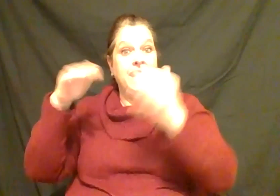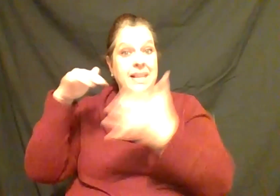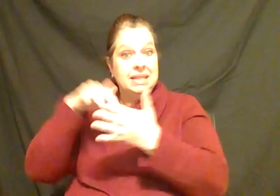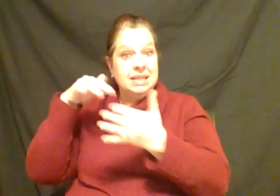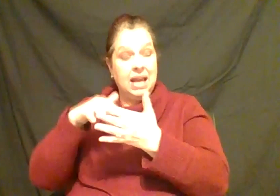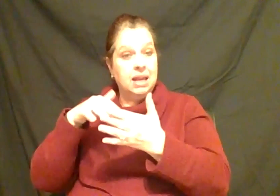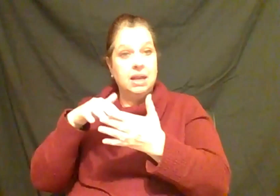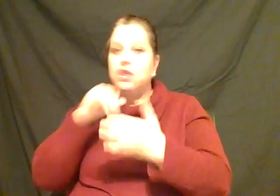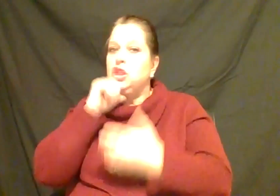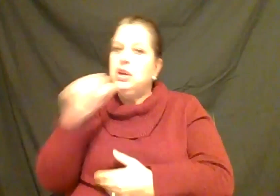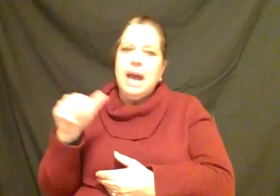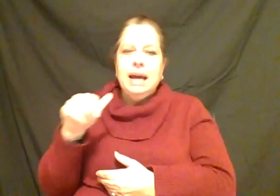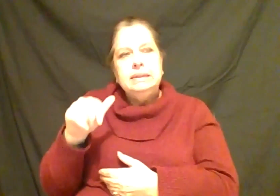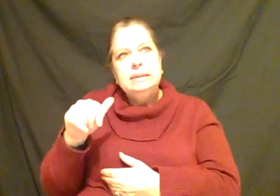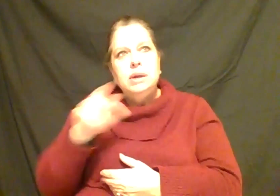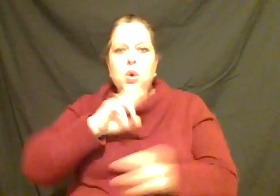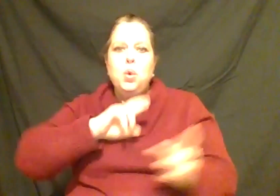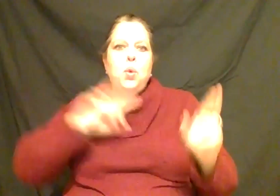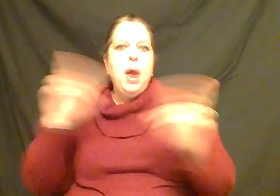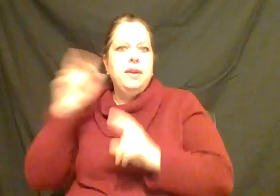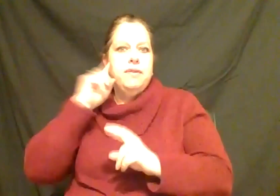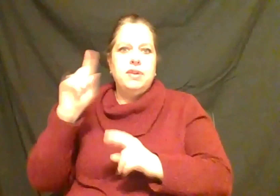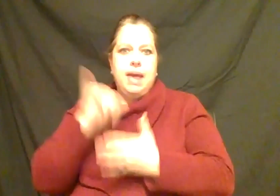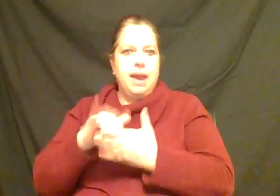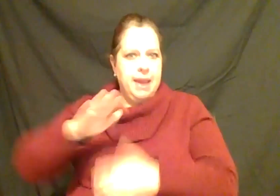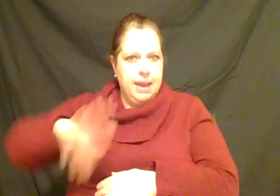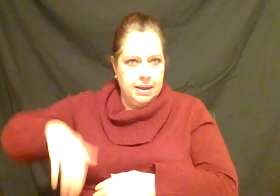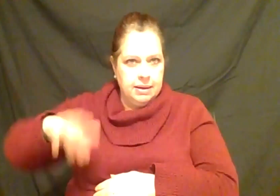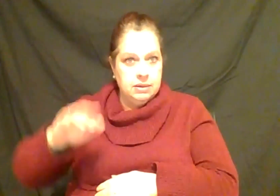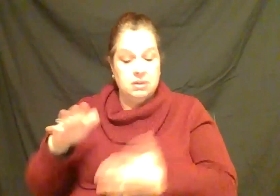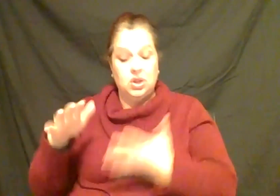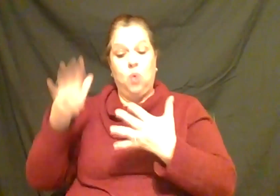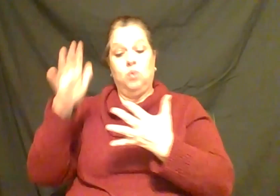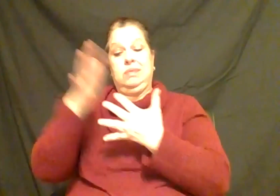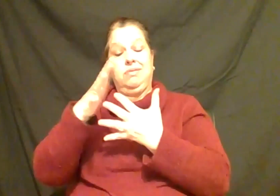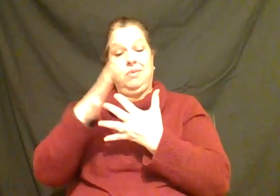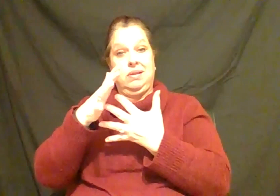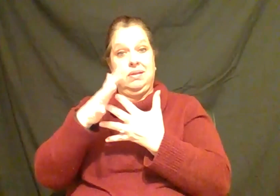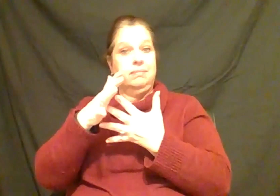not quite ready to make that commitment and so in 10th grade they do not take a world studies